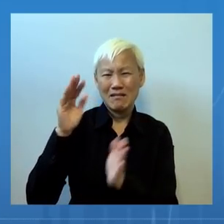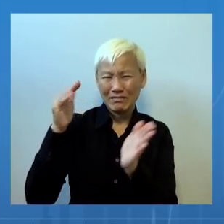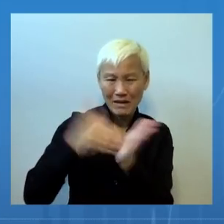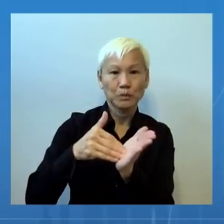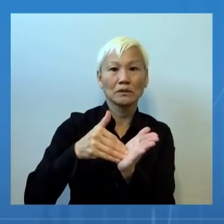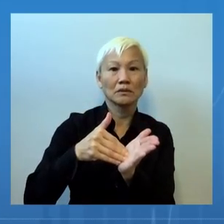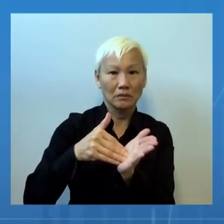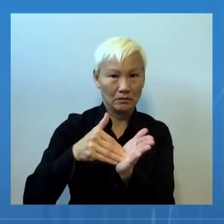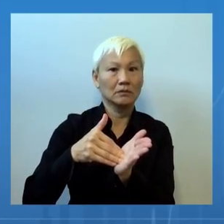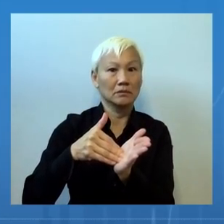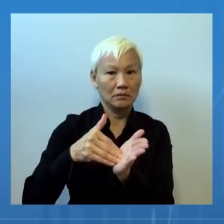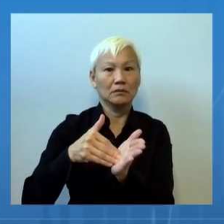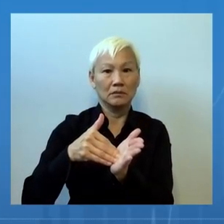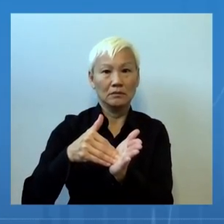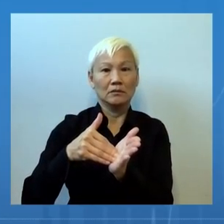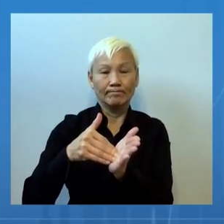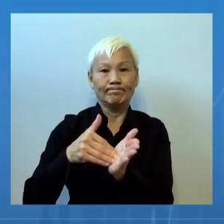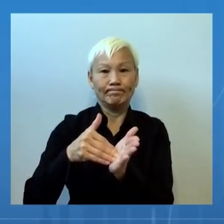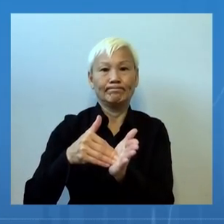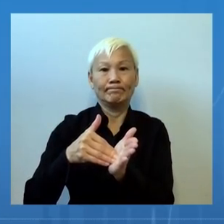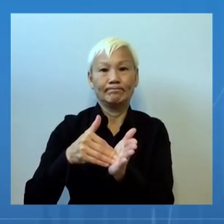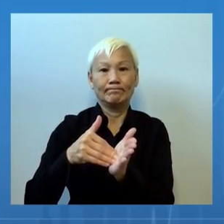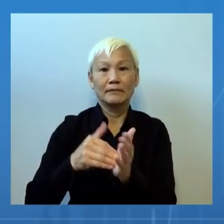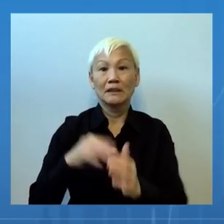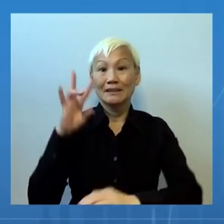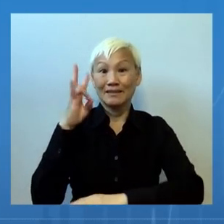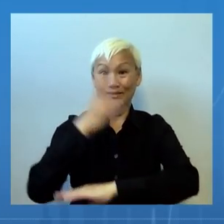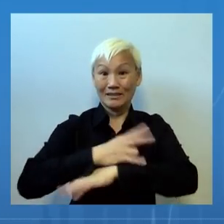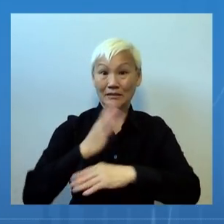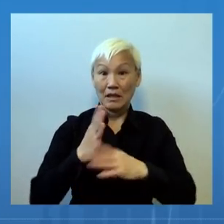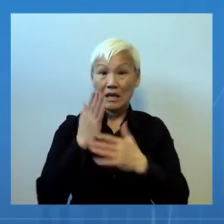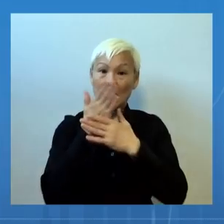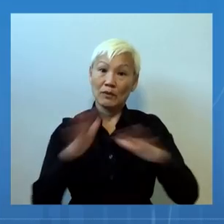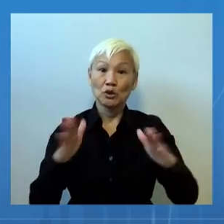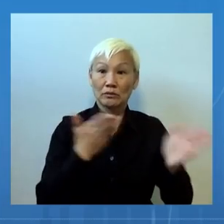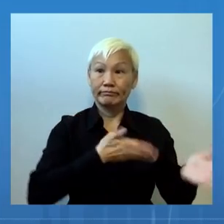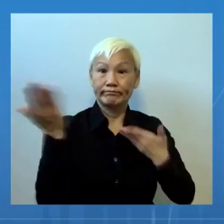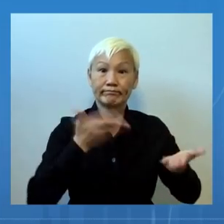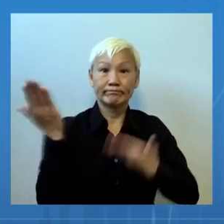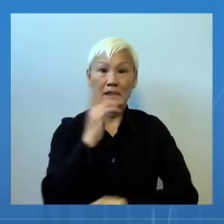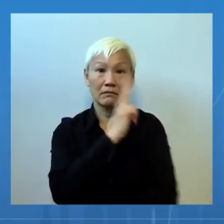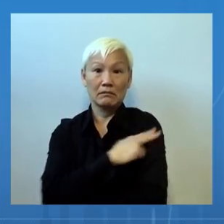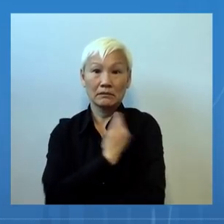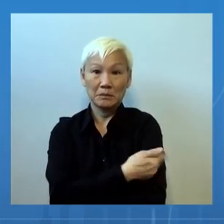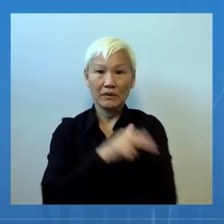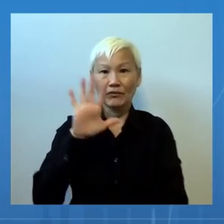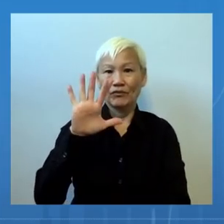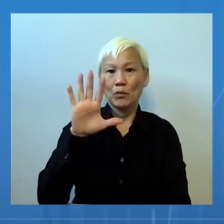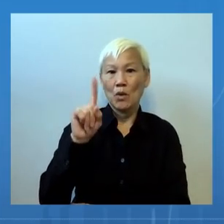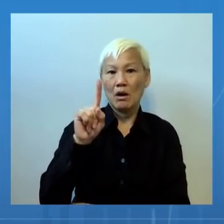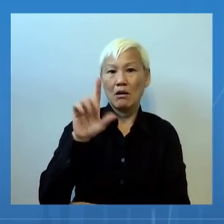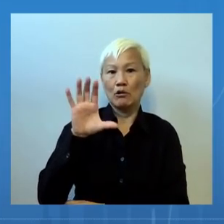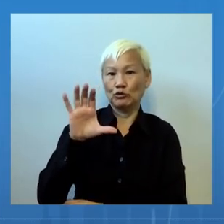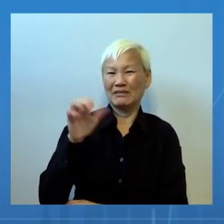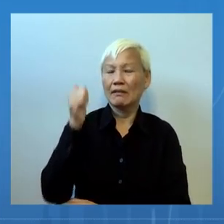The seven-day average of hospital admissions was about 5,100 per day, and that's a decrease of about 10 percent over the prior week.